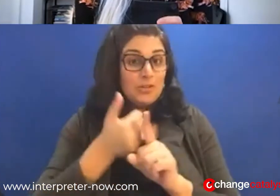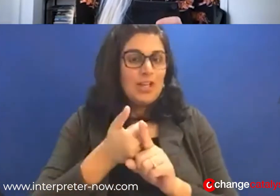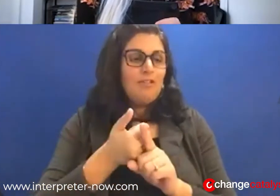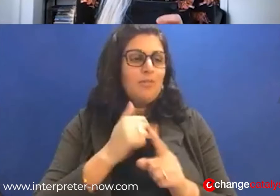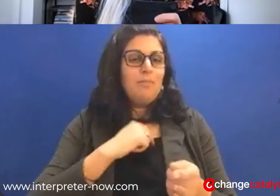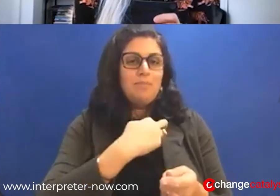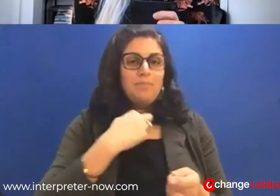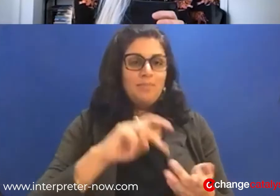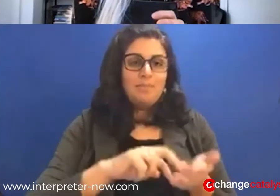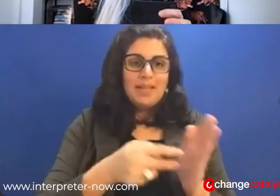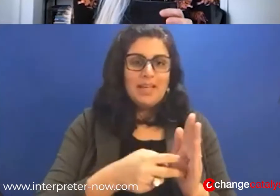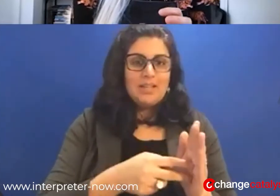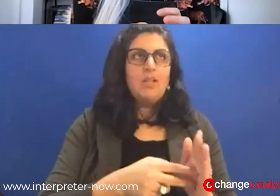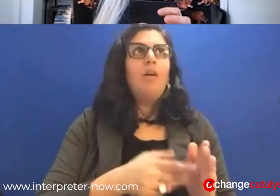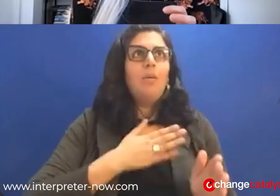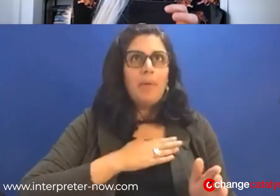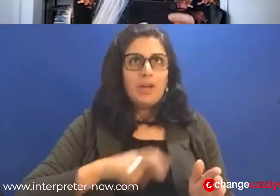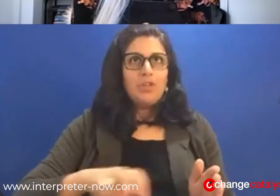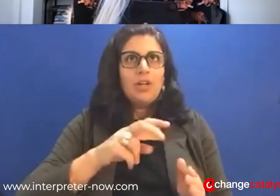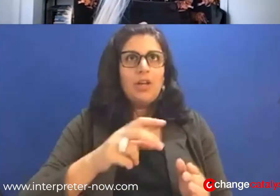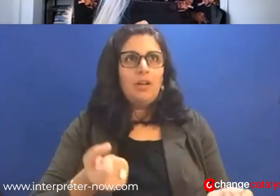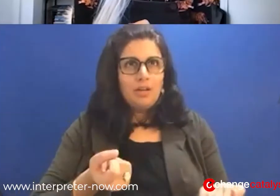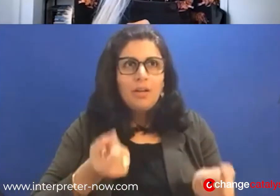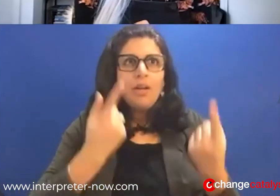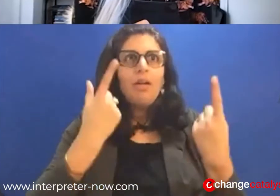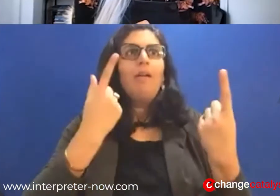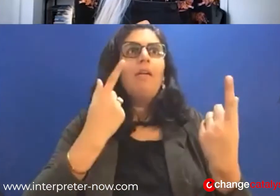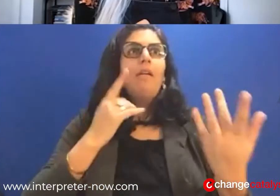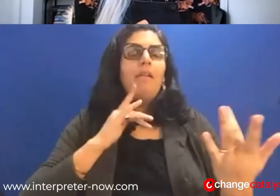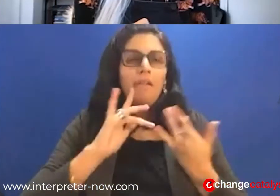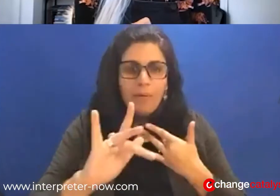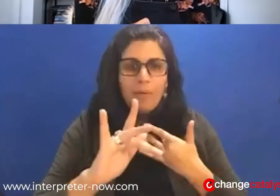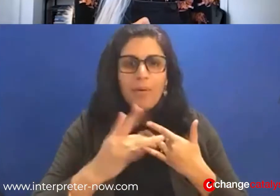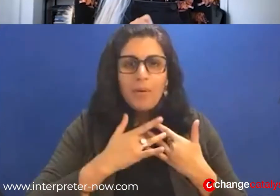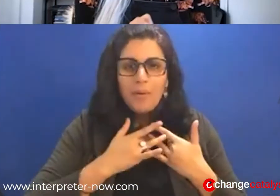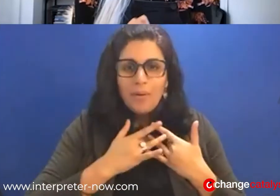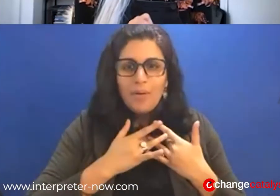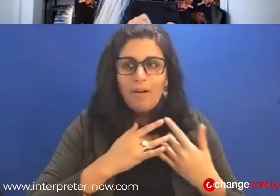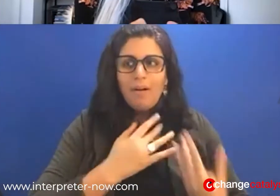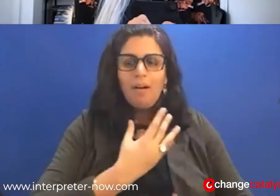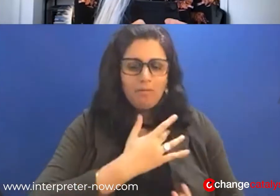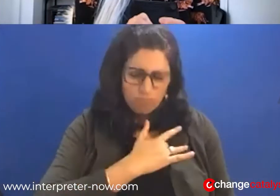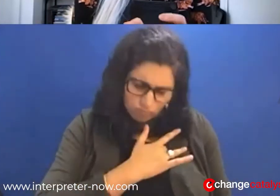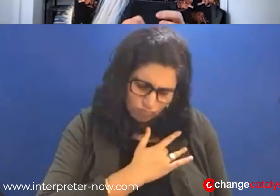It's not always just empathy for someone else's journey, but it's understanding, owning, and empathizing with your own journey and helping yourself.